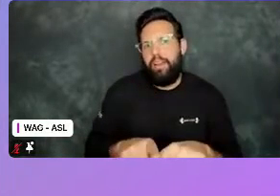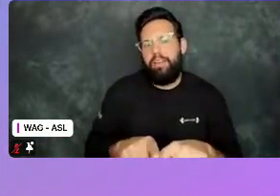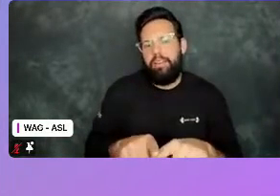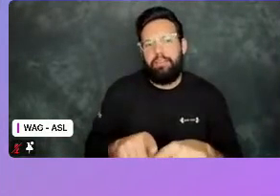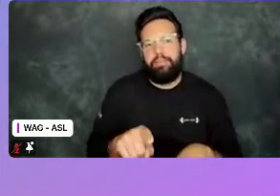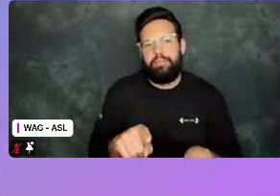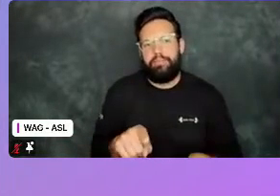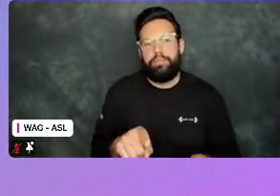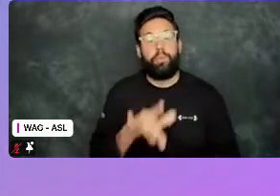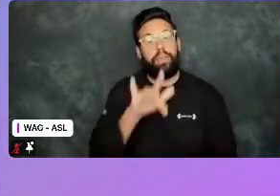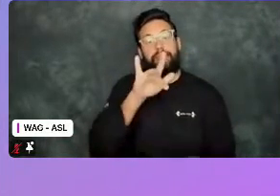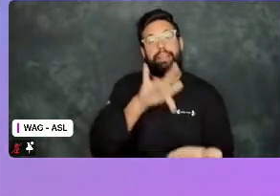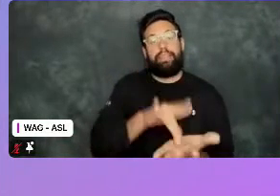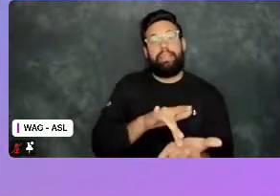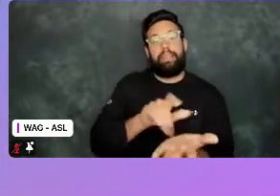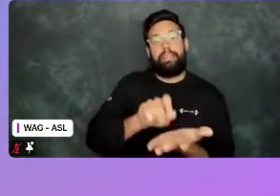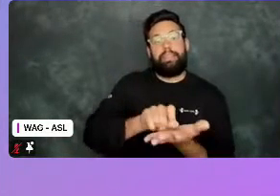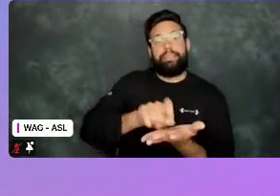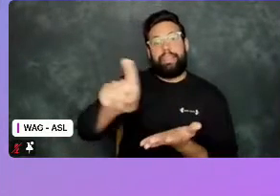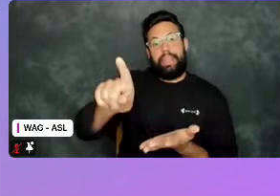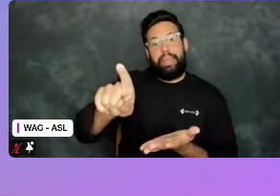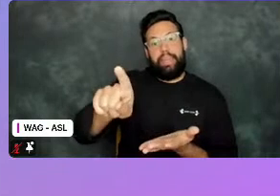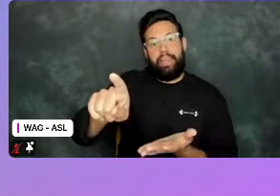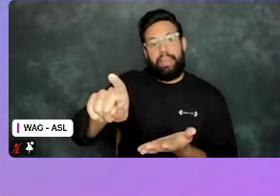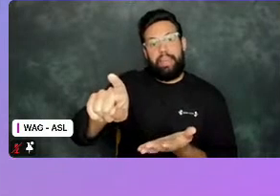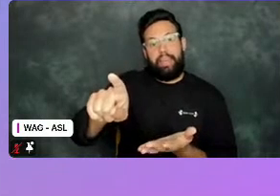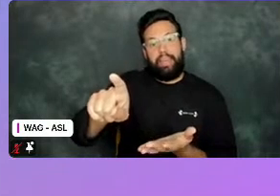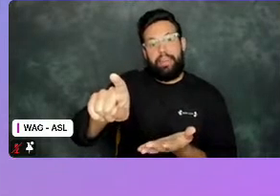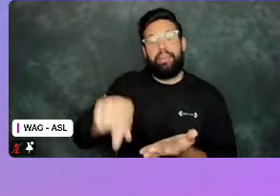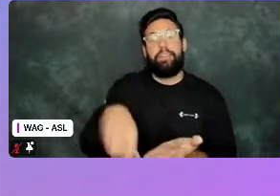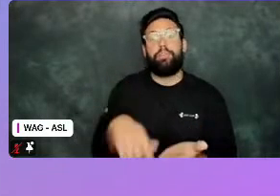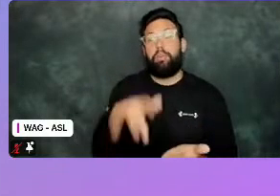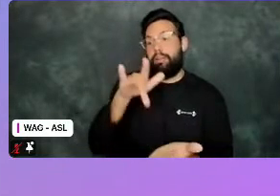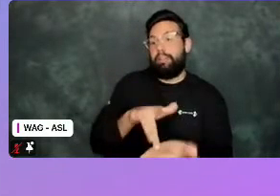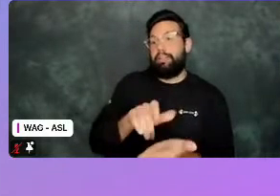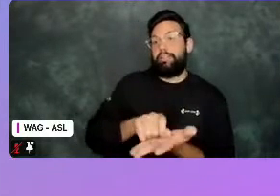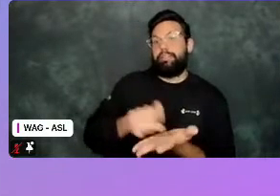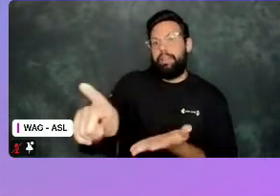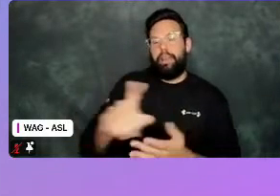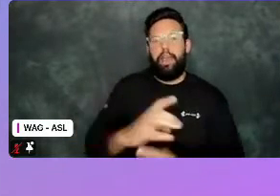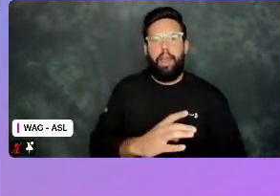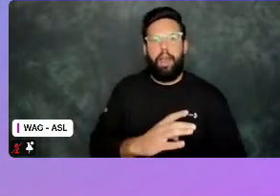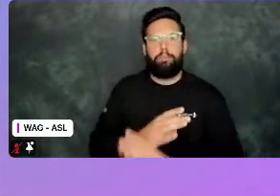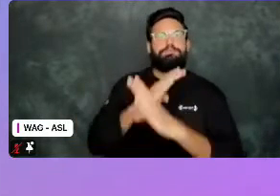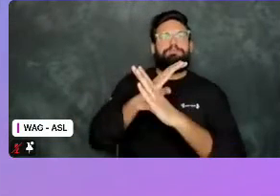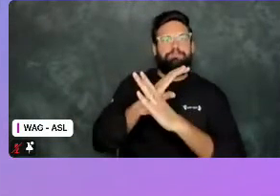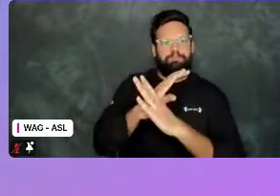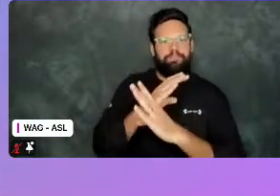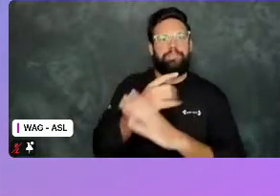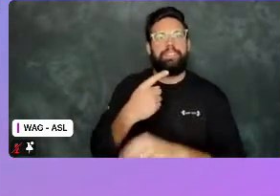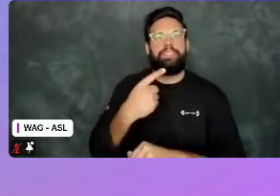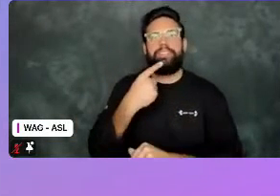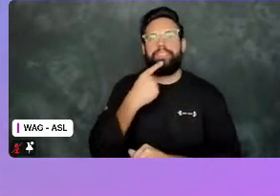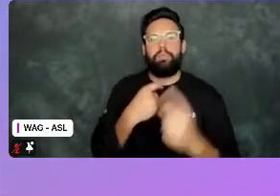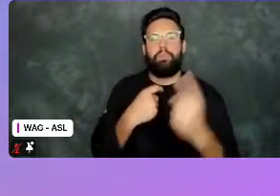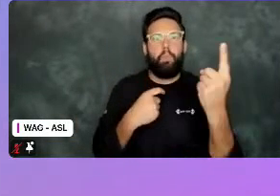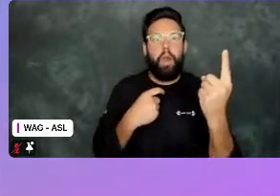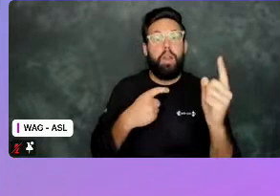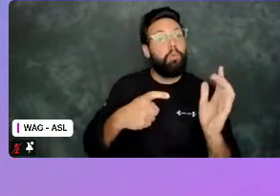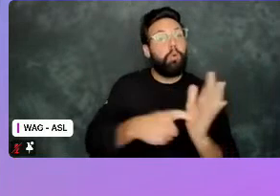fields, and then we're going to talk about why we don't want to rely on these. So I'm going to go ahead and hit the send button. Bam please fill